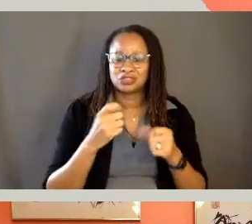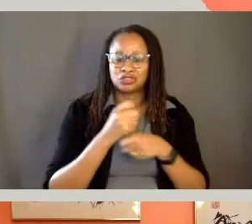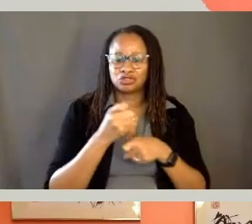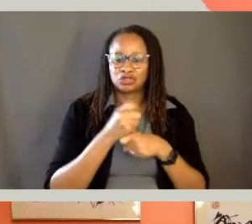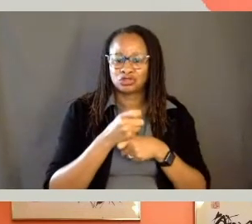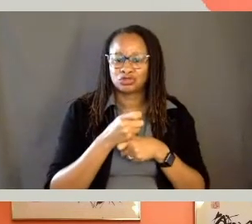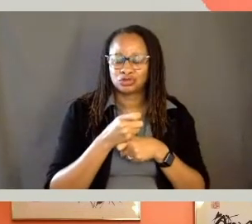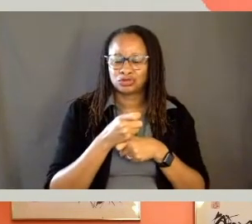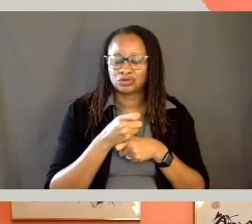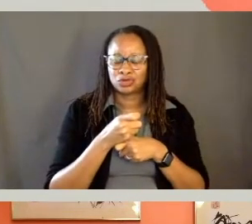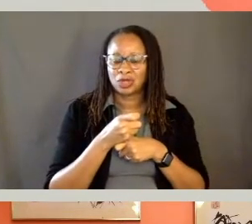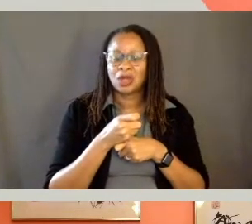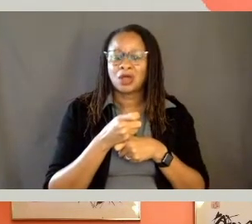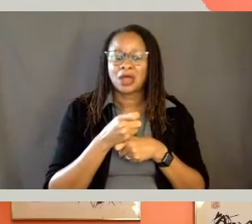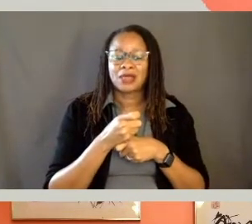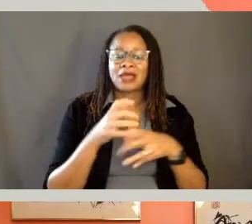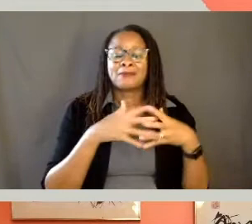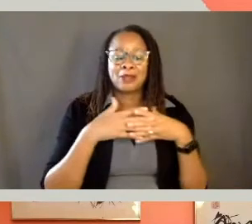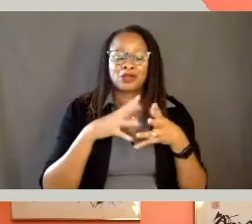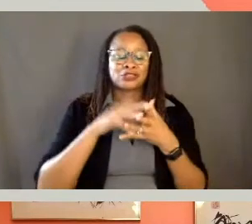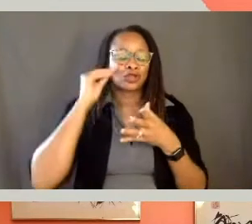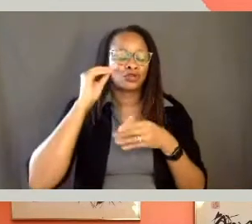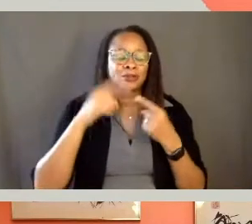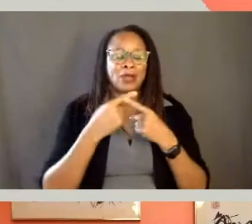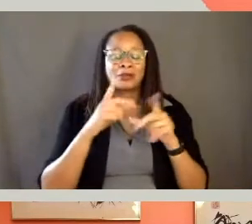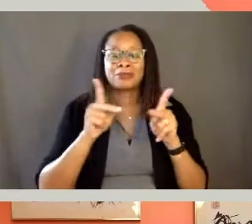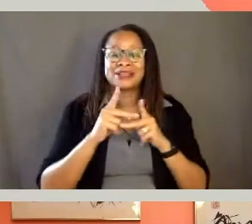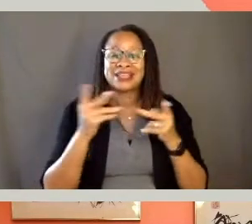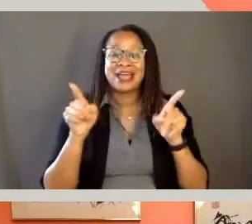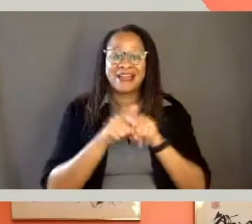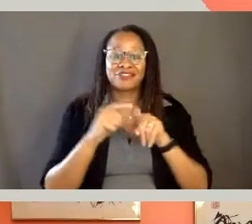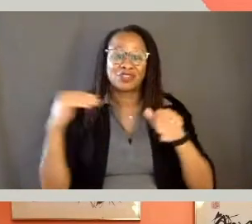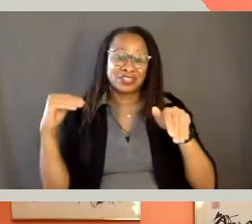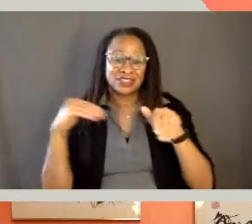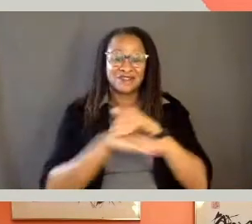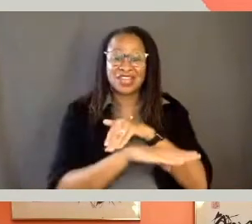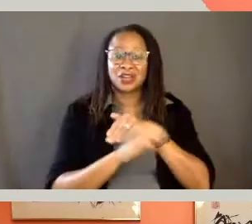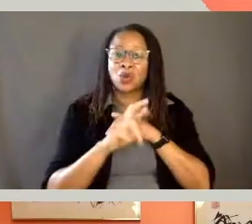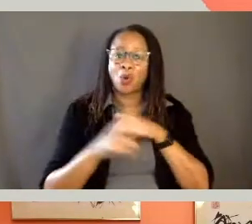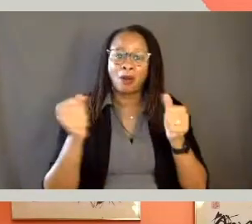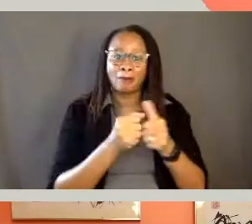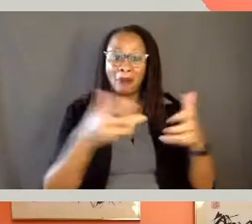learn about a place after it's been bombed or invaded. And so this is just like one of those examples.